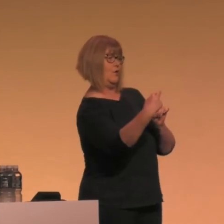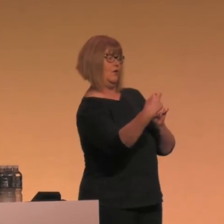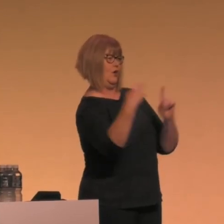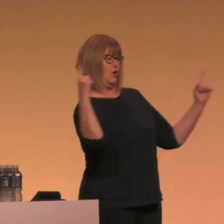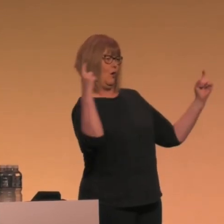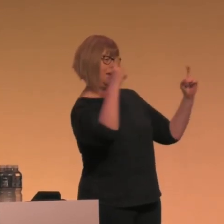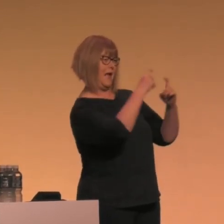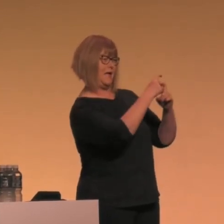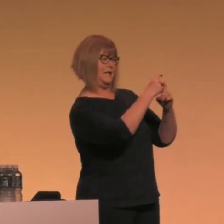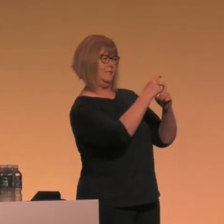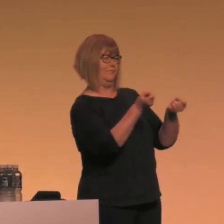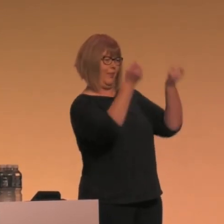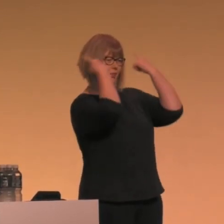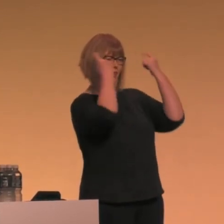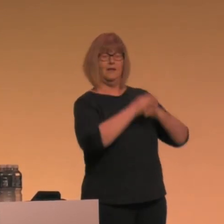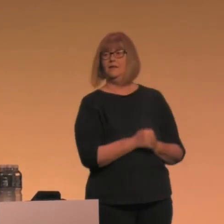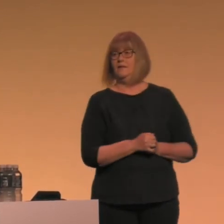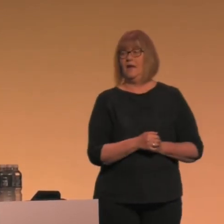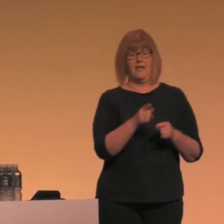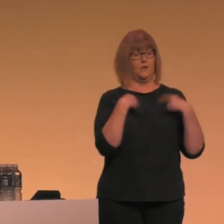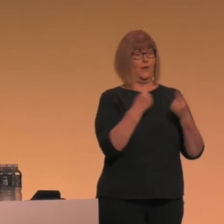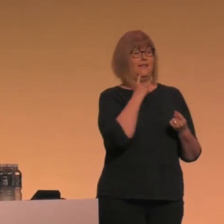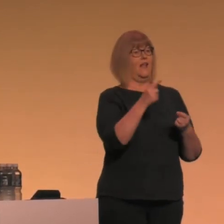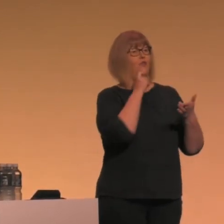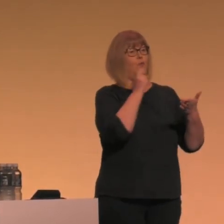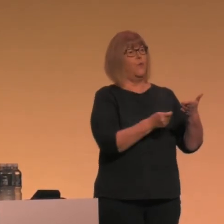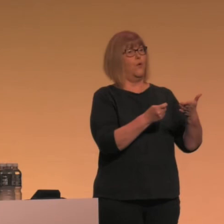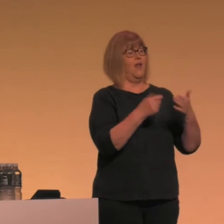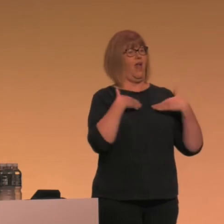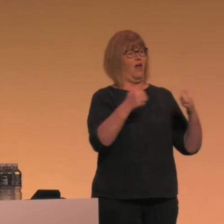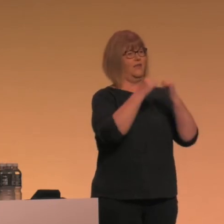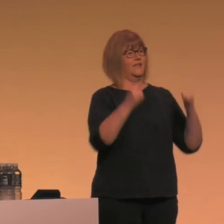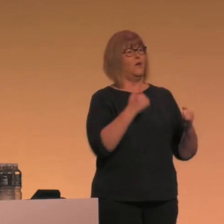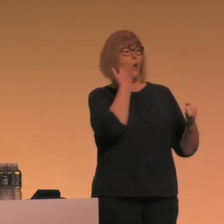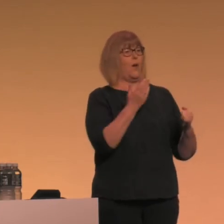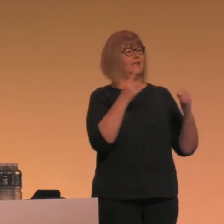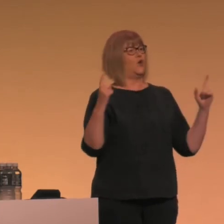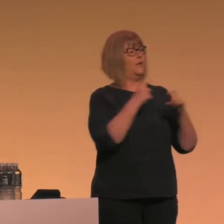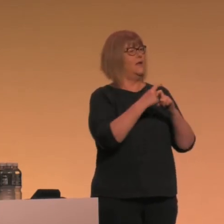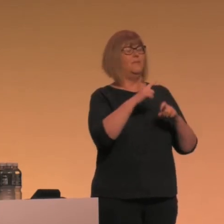As we say in the report, health systems will always be complex. They don't have to be as complicated as the one